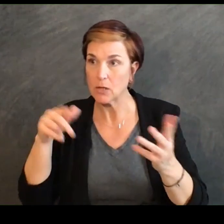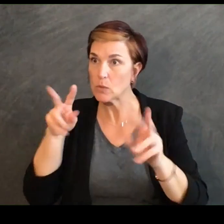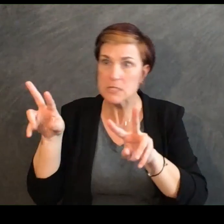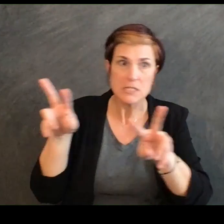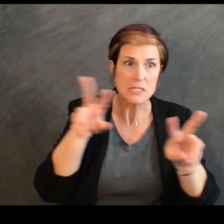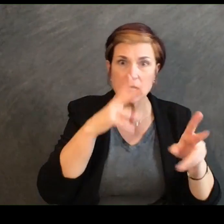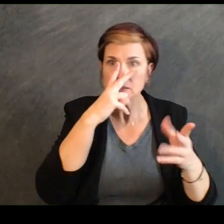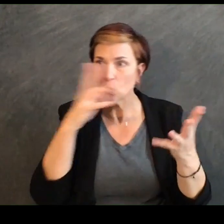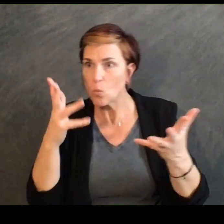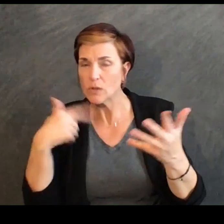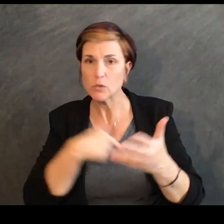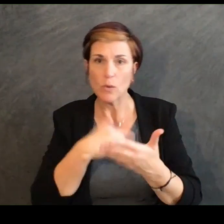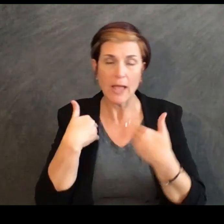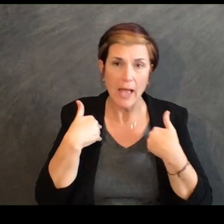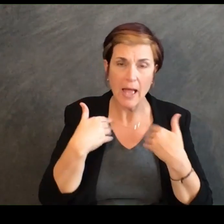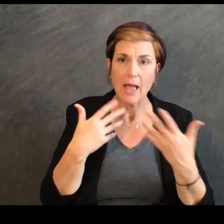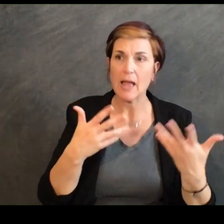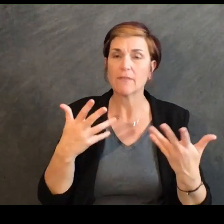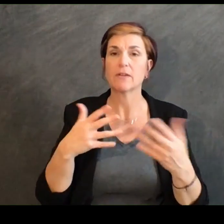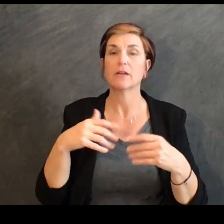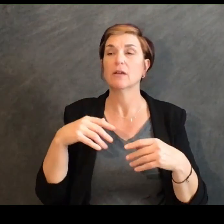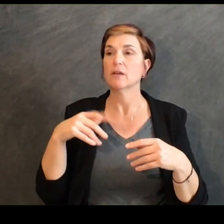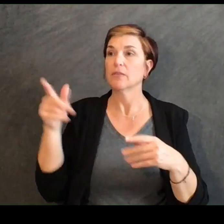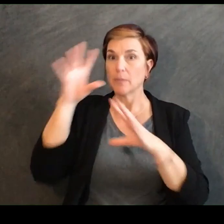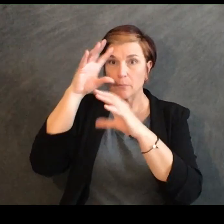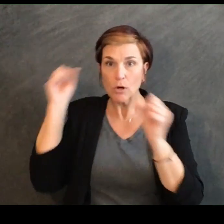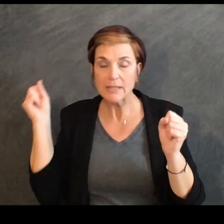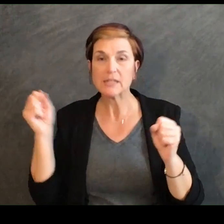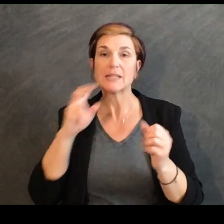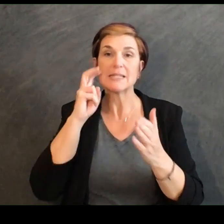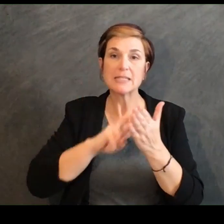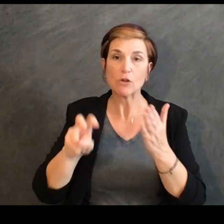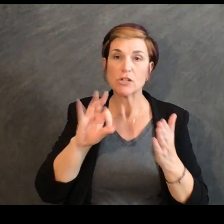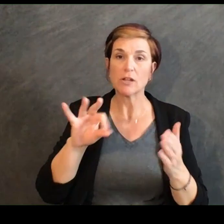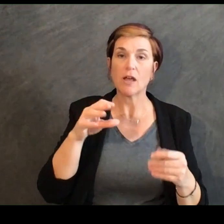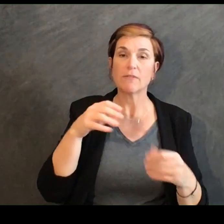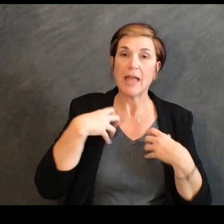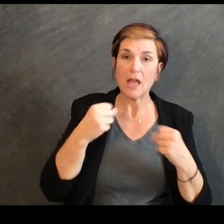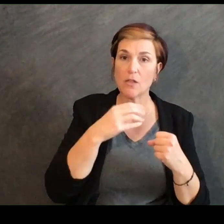the Secretary of HHS is ability it unlocks all of those stockpiles those